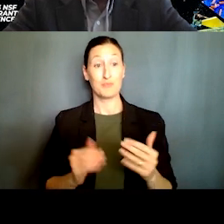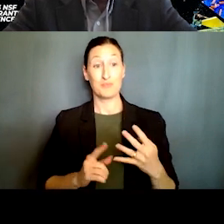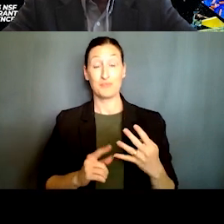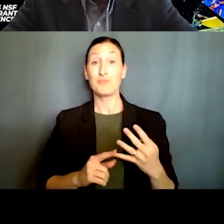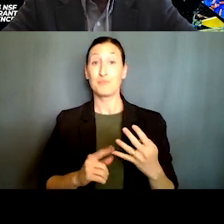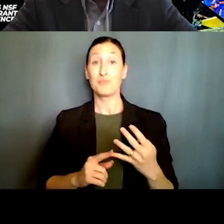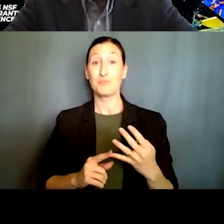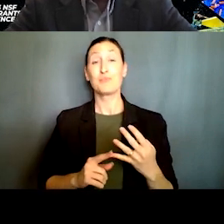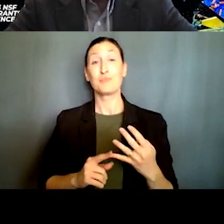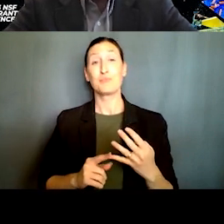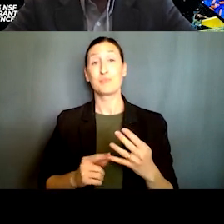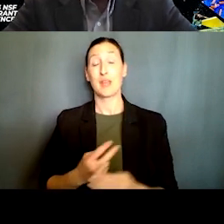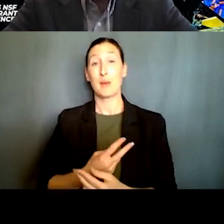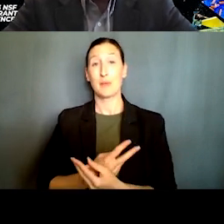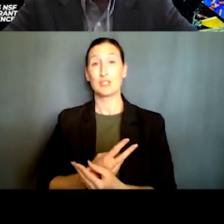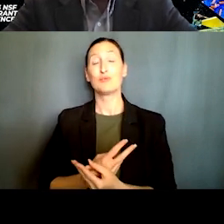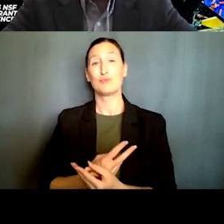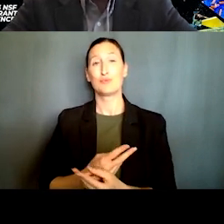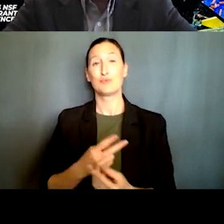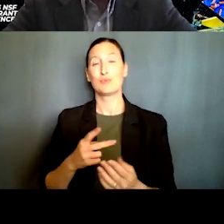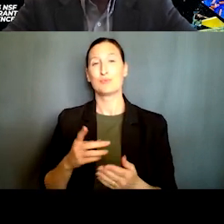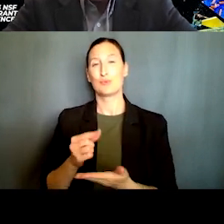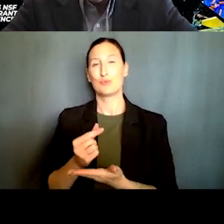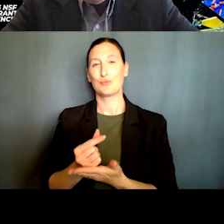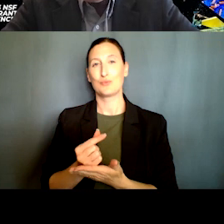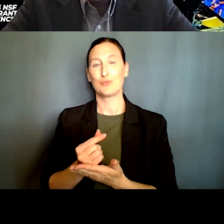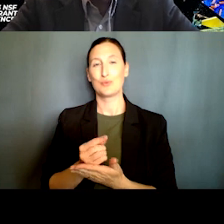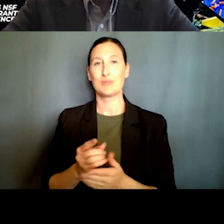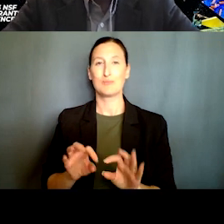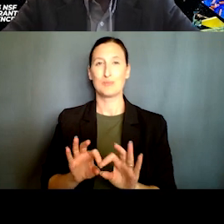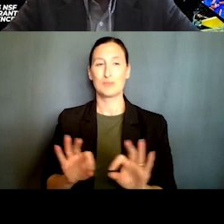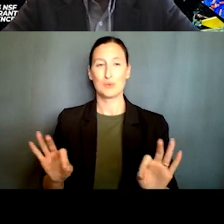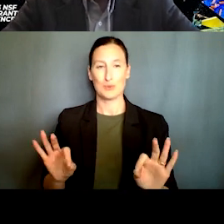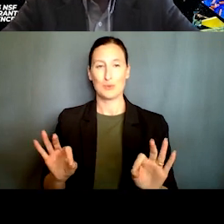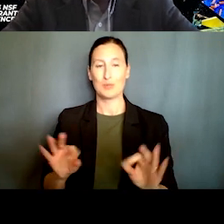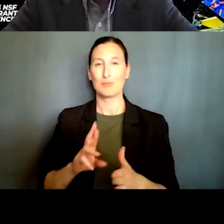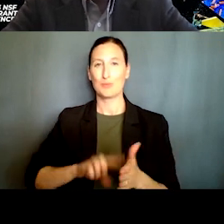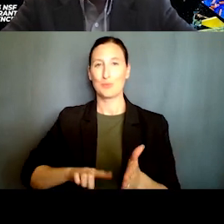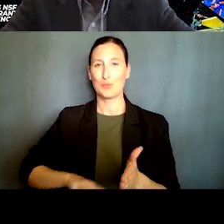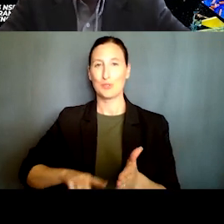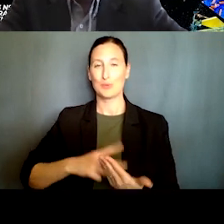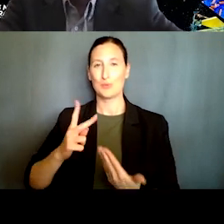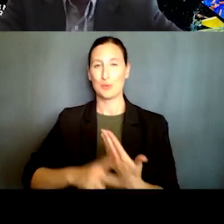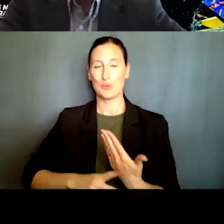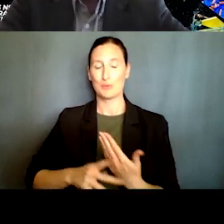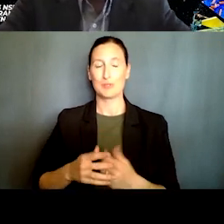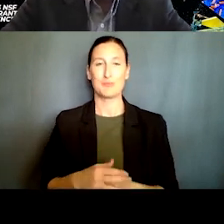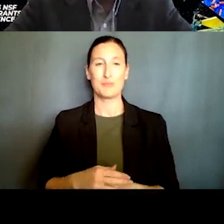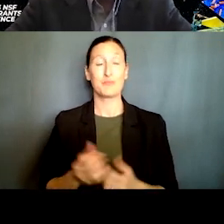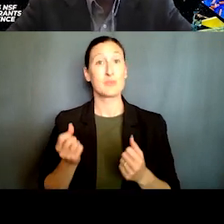undergraduate research opportunities, both for students and for faculty. There's a lot of ground to cover. Some of it you might have seen in